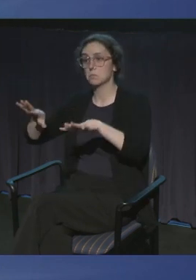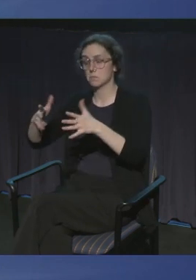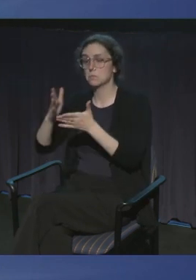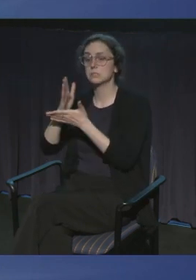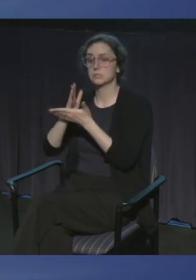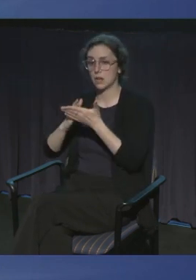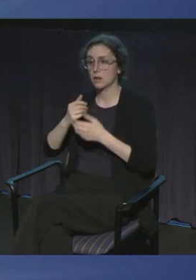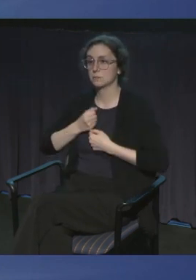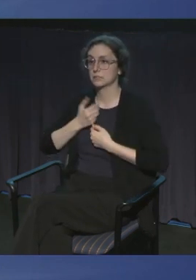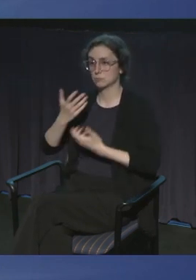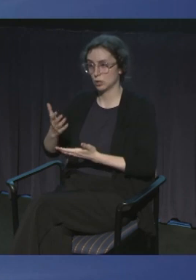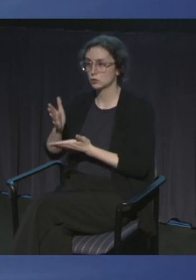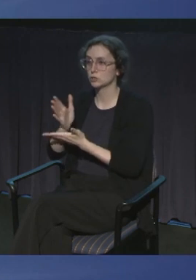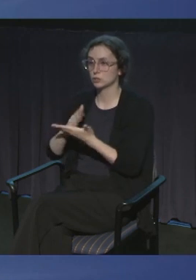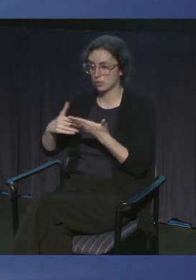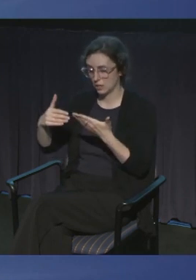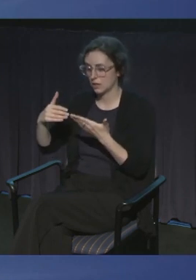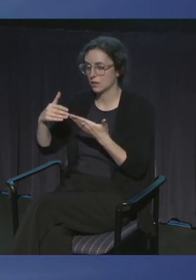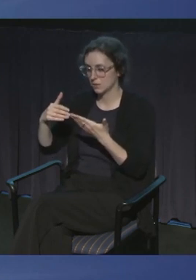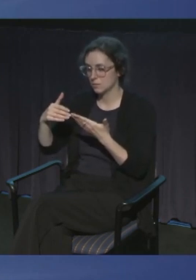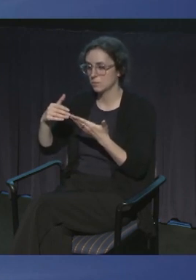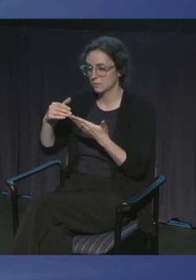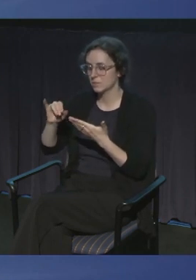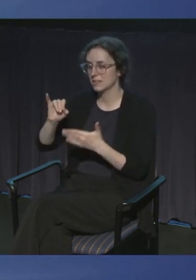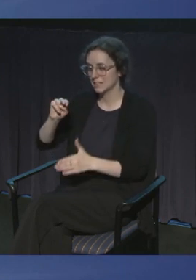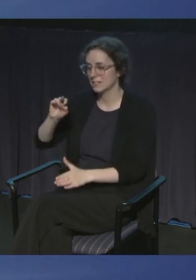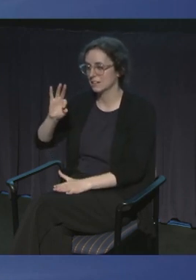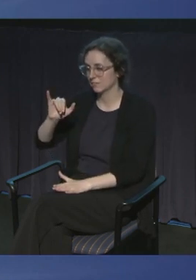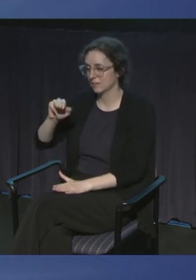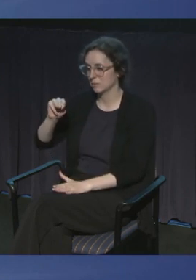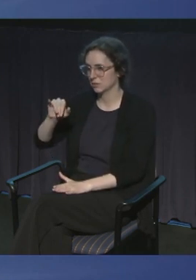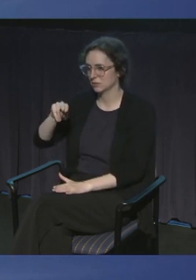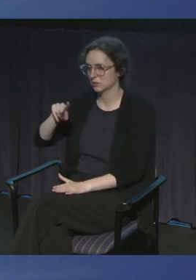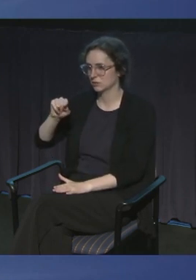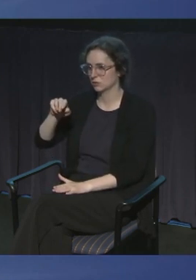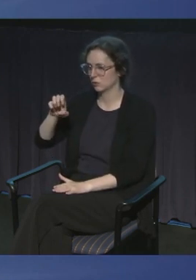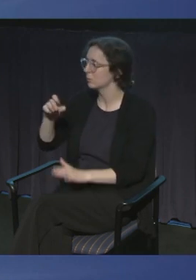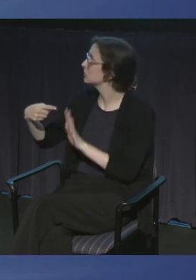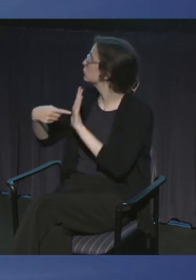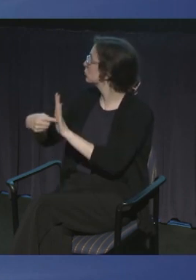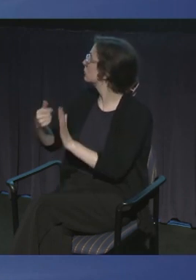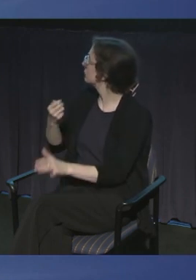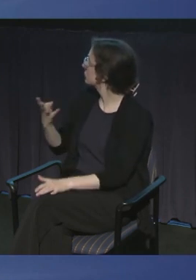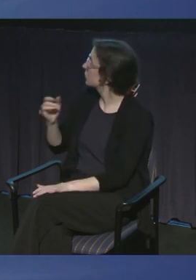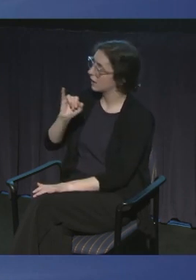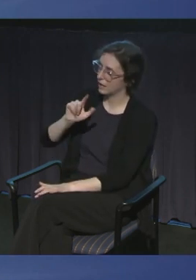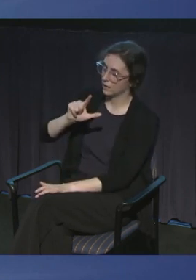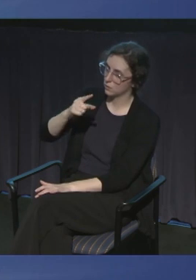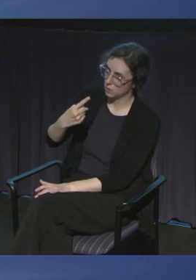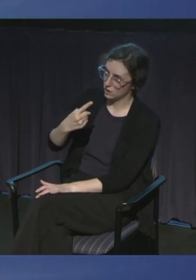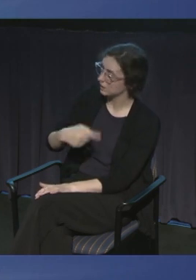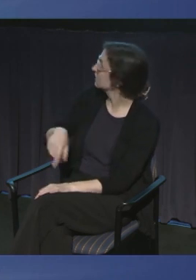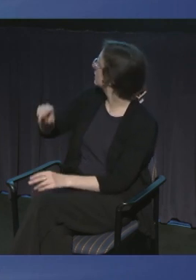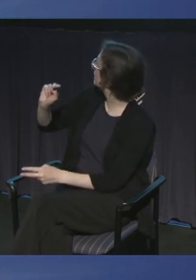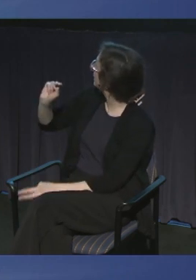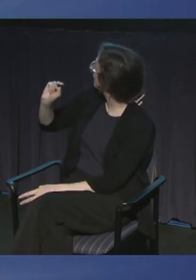RELATIVE EXPRESSION OF THE